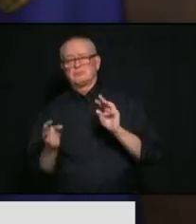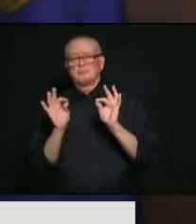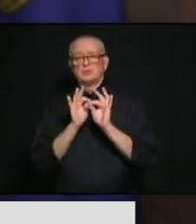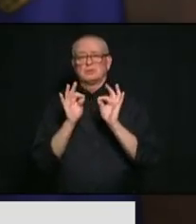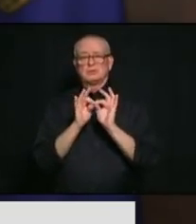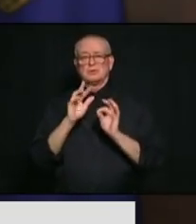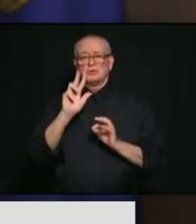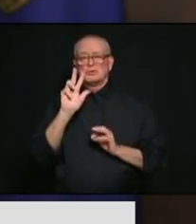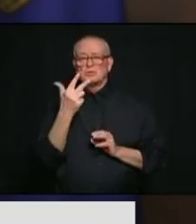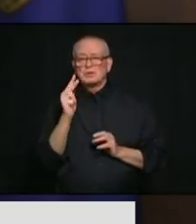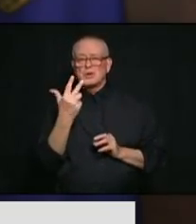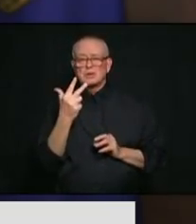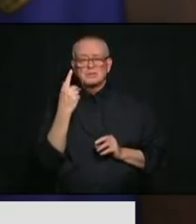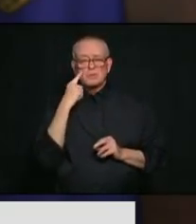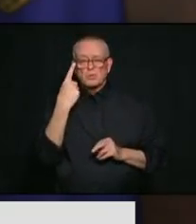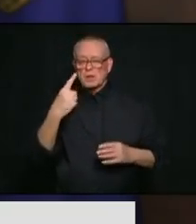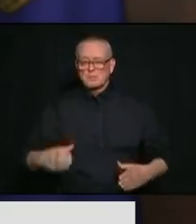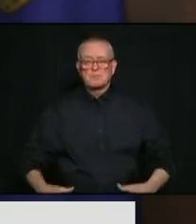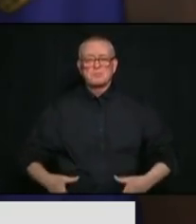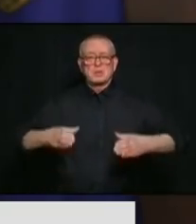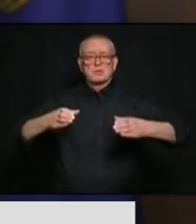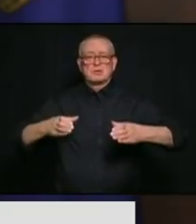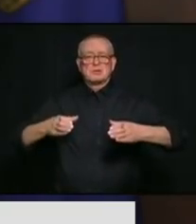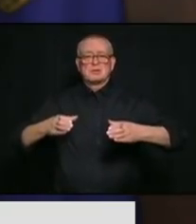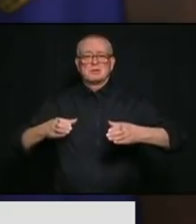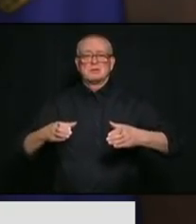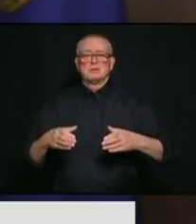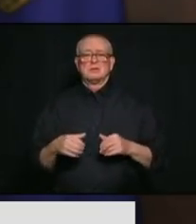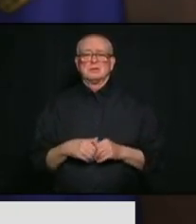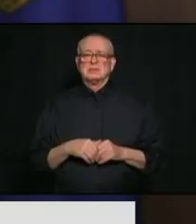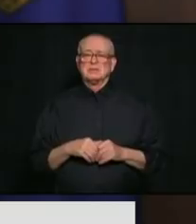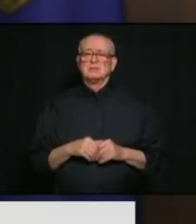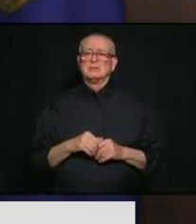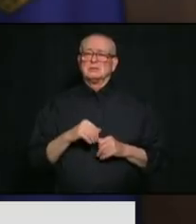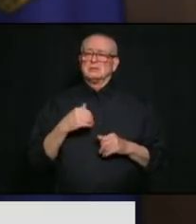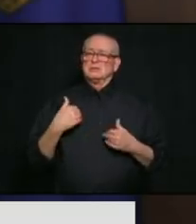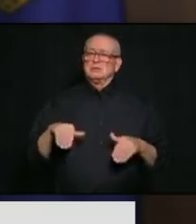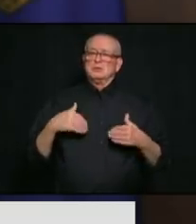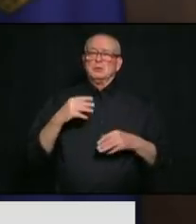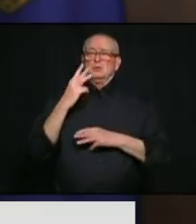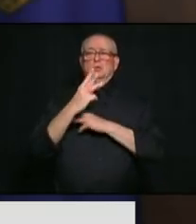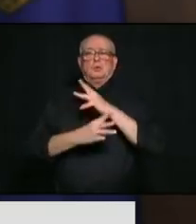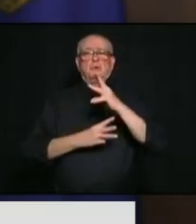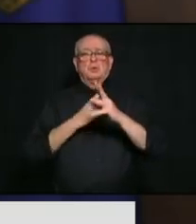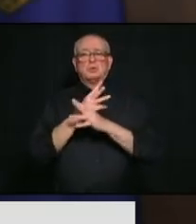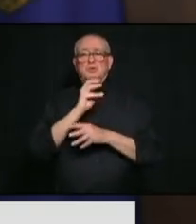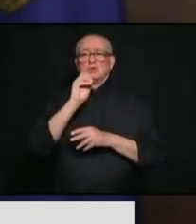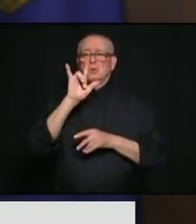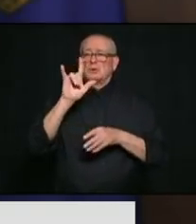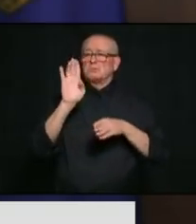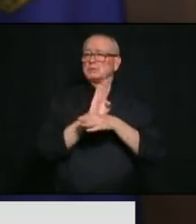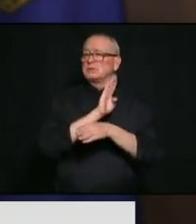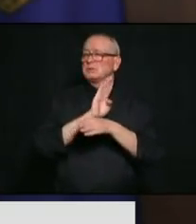AS $3 A BARREL. THERE'S A VERY REAL POSSIBILITY